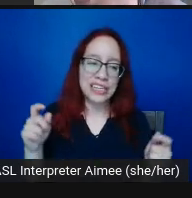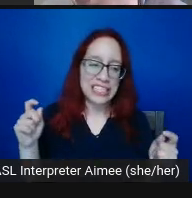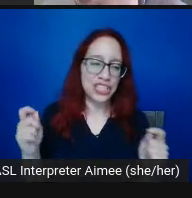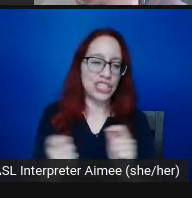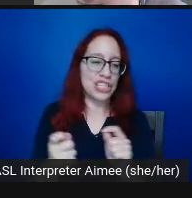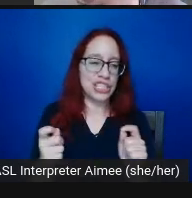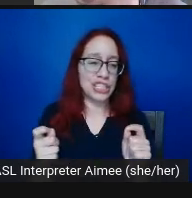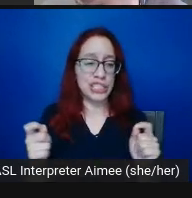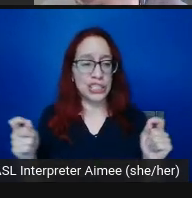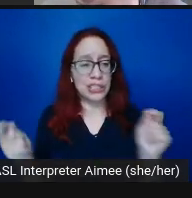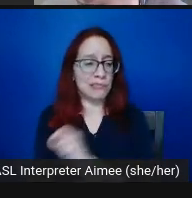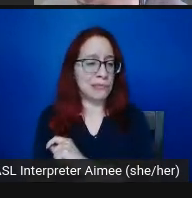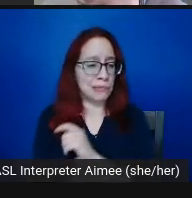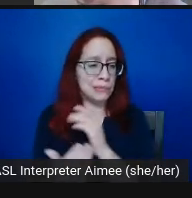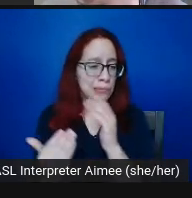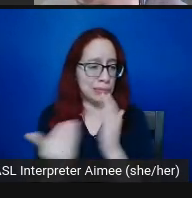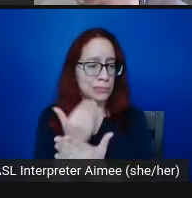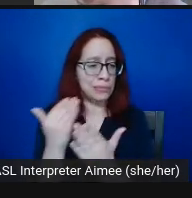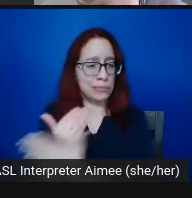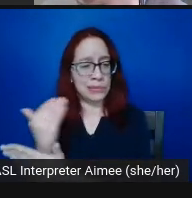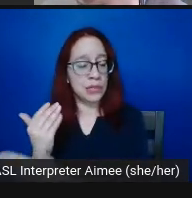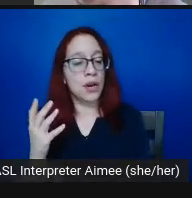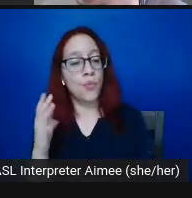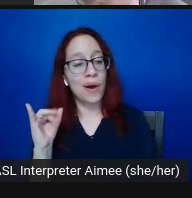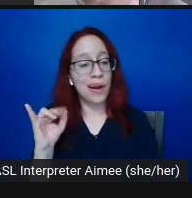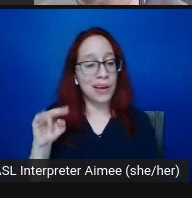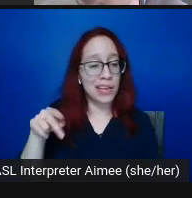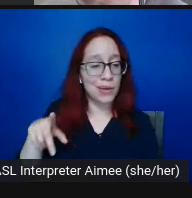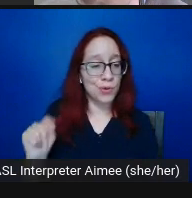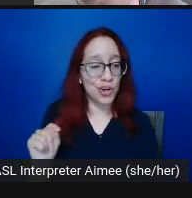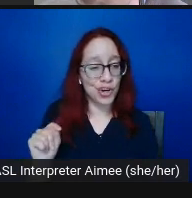There is a reason why input type checkbox exists,